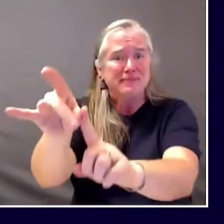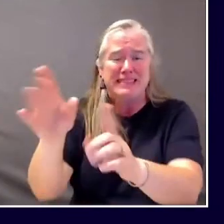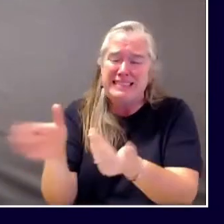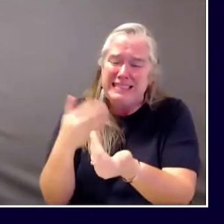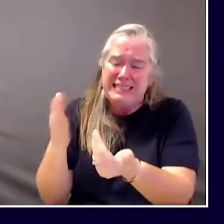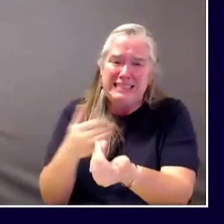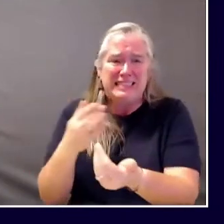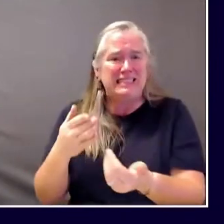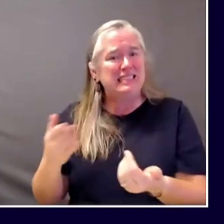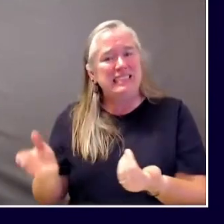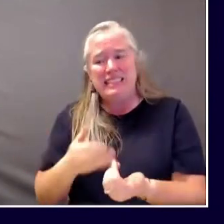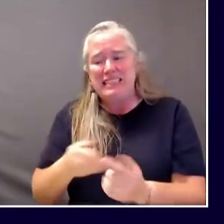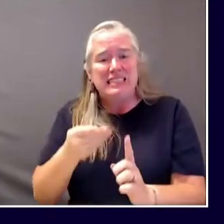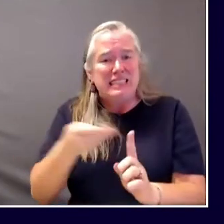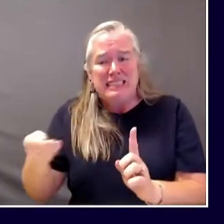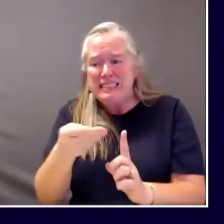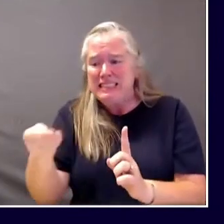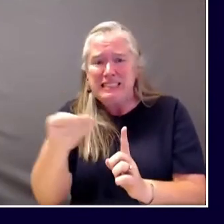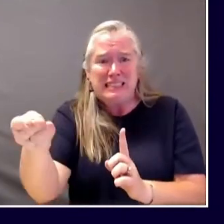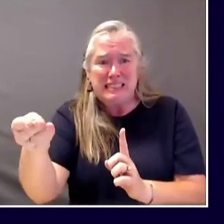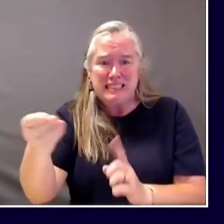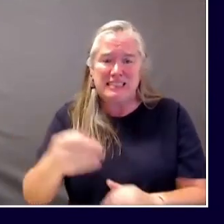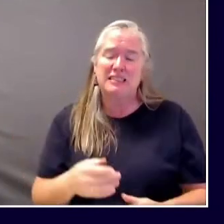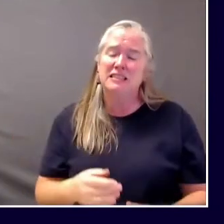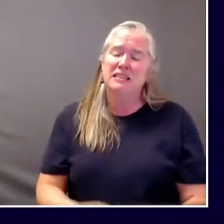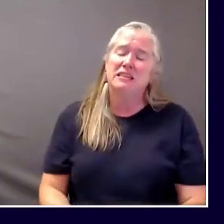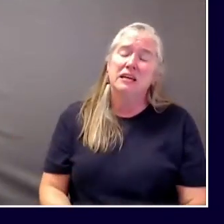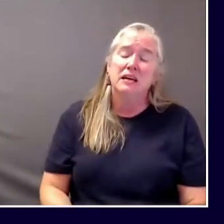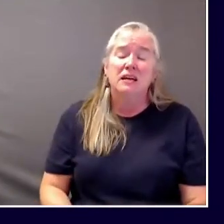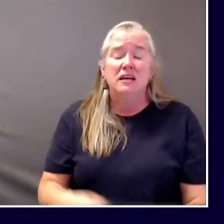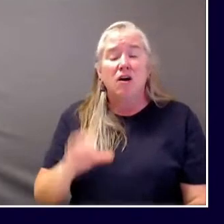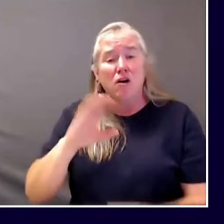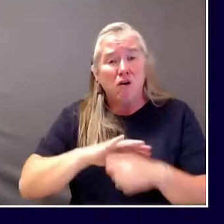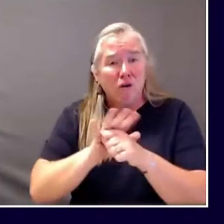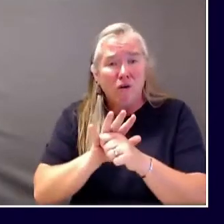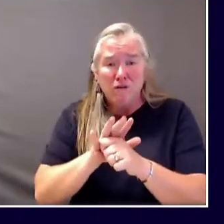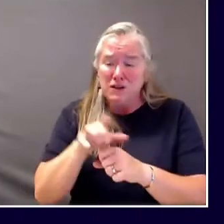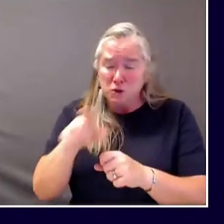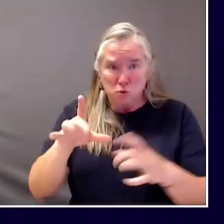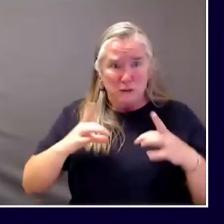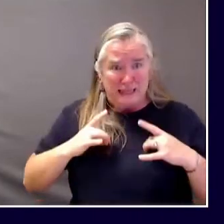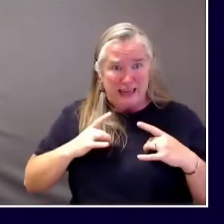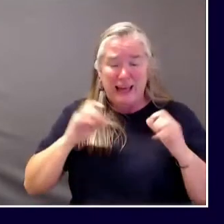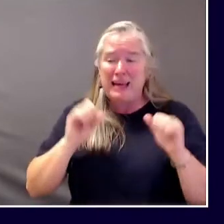dangerous it can make you sick